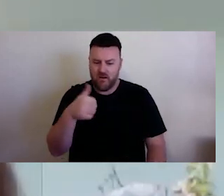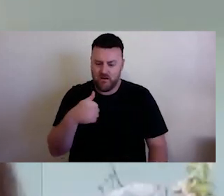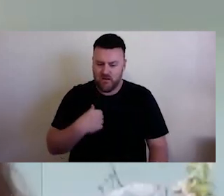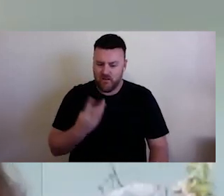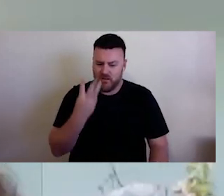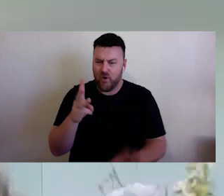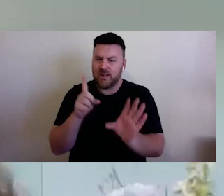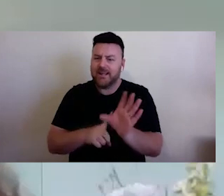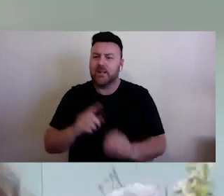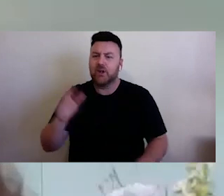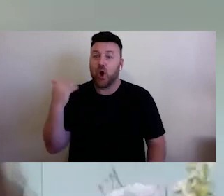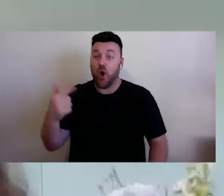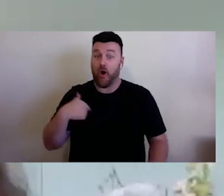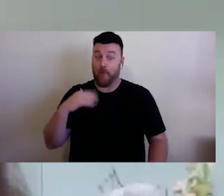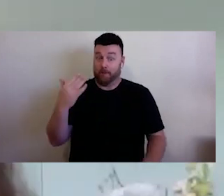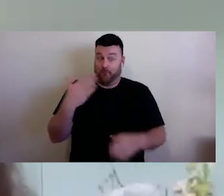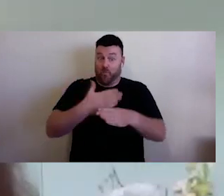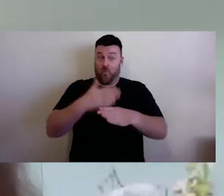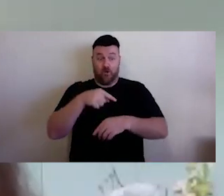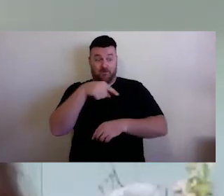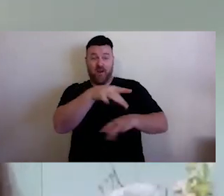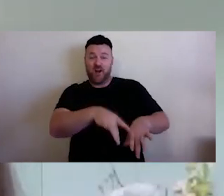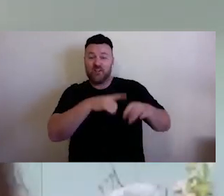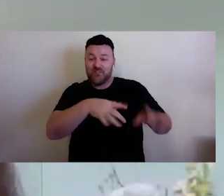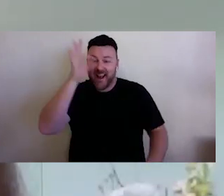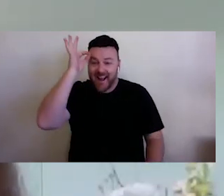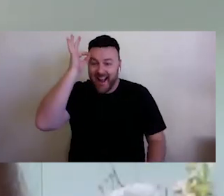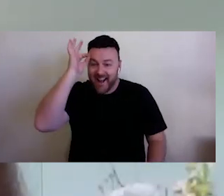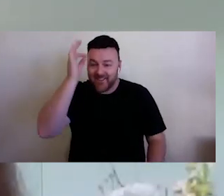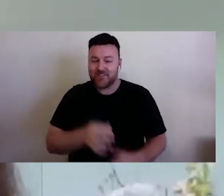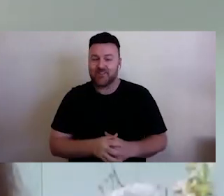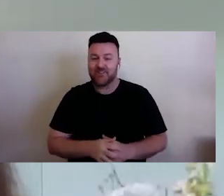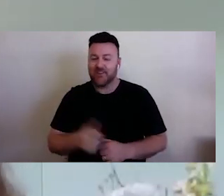work at the Australia Council. I had had a break from my law studies at